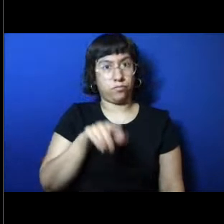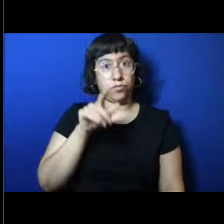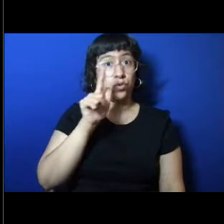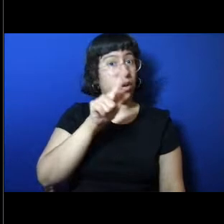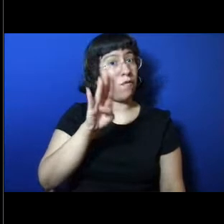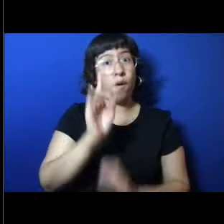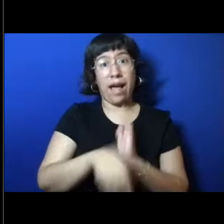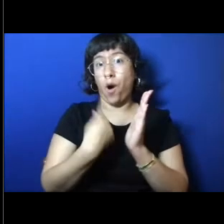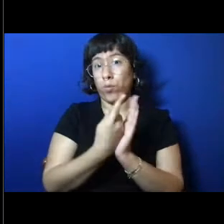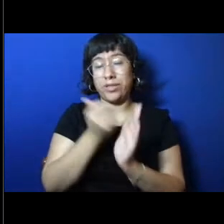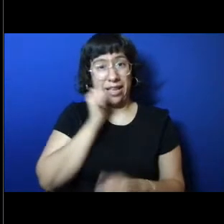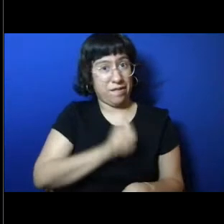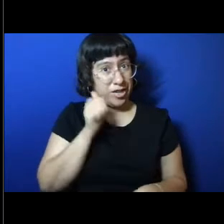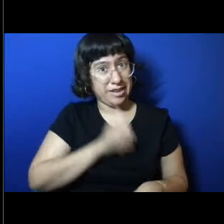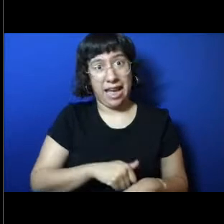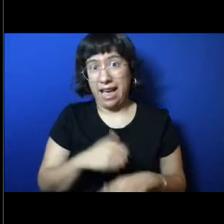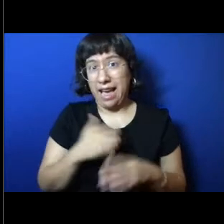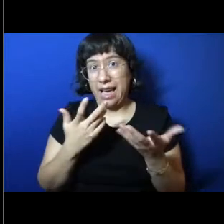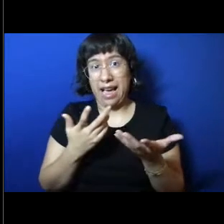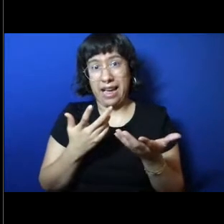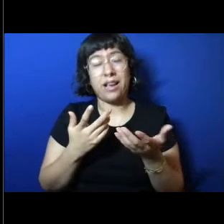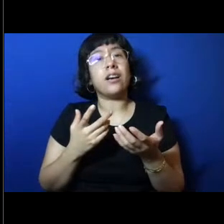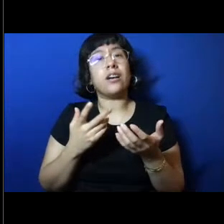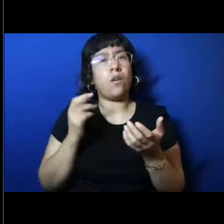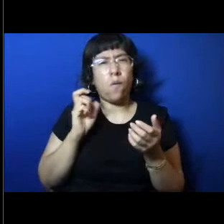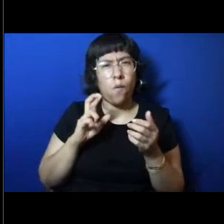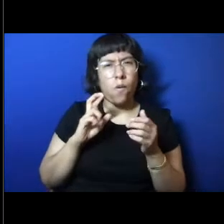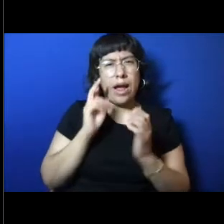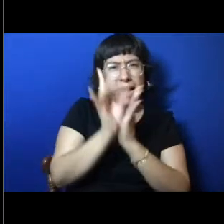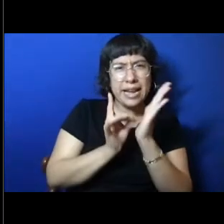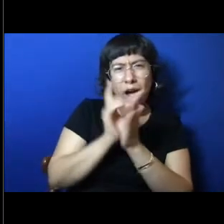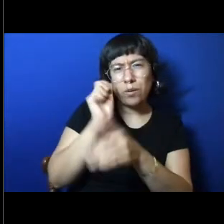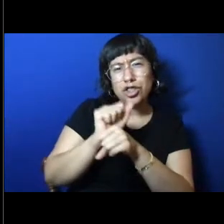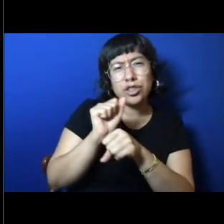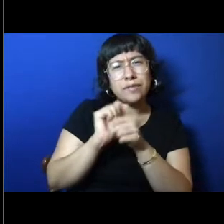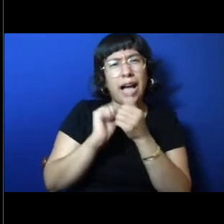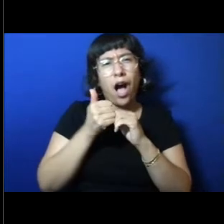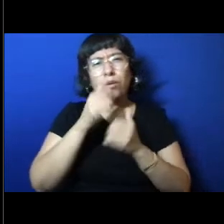And do folk work, folks work like eight-hour shifts? That's, yes.